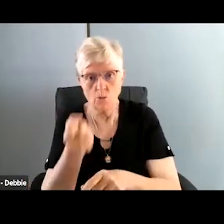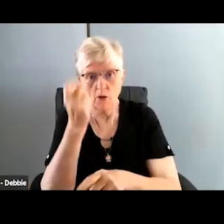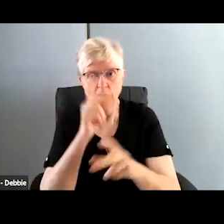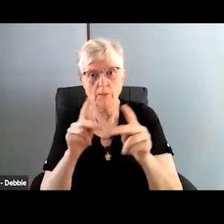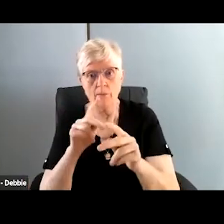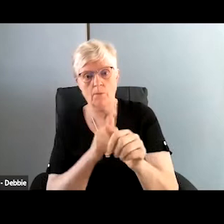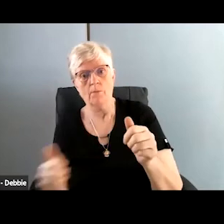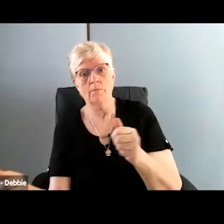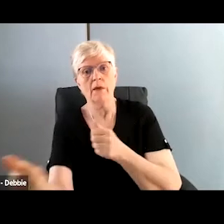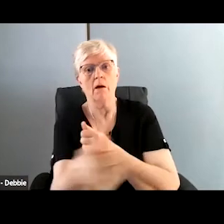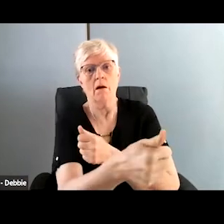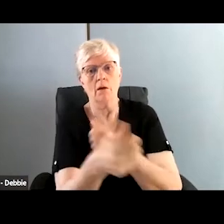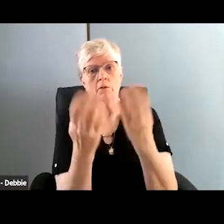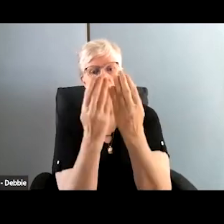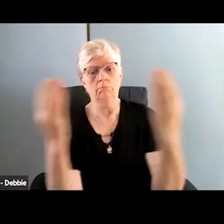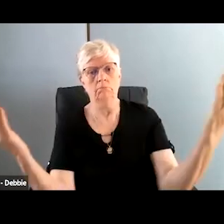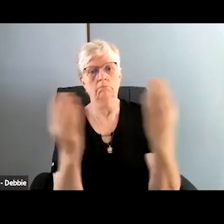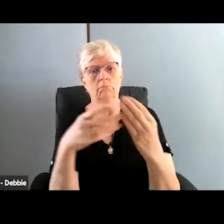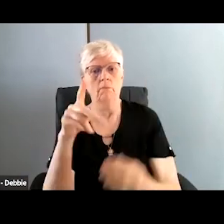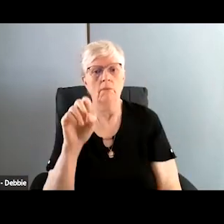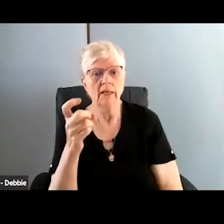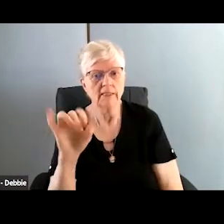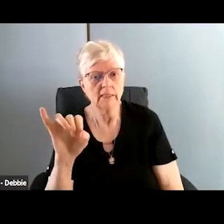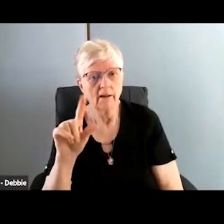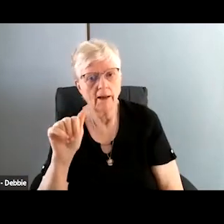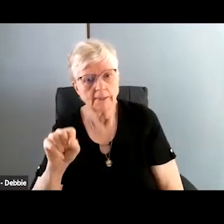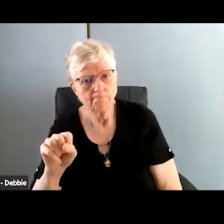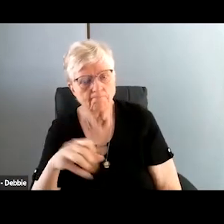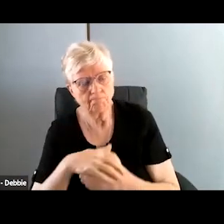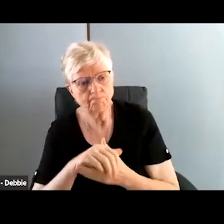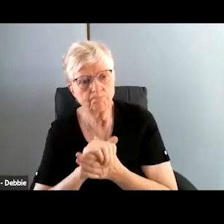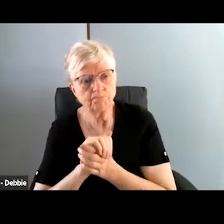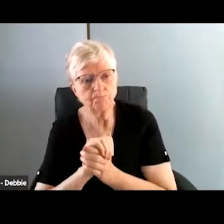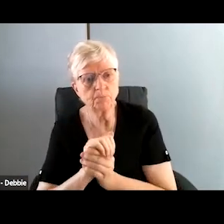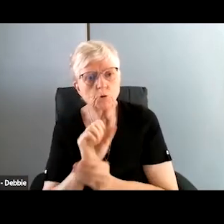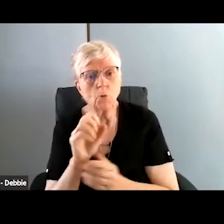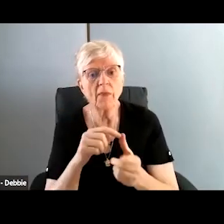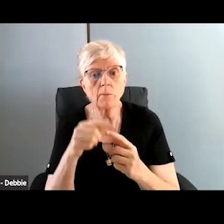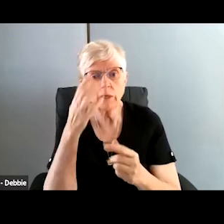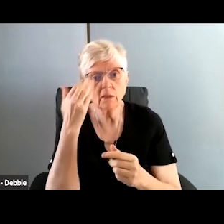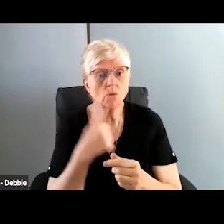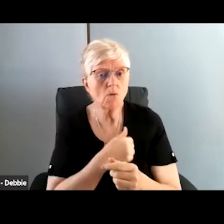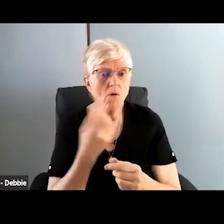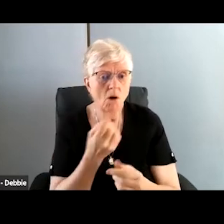BARRIERS. SO THEN BECAUSE WE ARE ALWAYS INTERESTED IN SO THEN BECAUSE WE ARE ALWAYS INTERESTED IN SOLUTIONS, WE